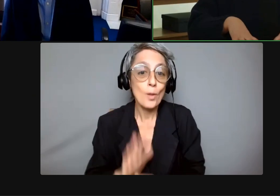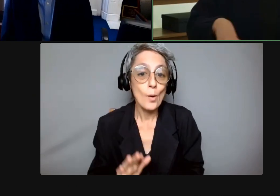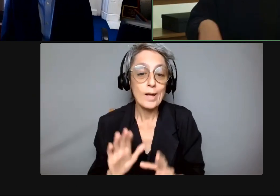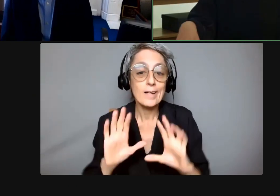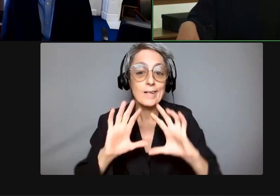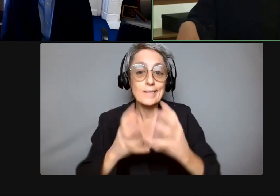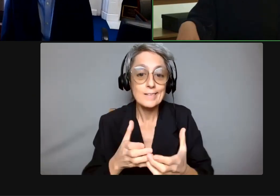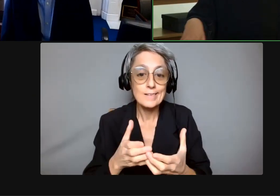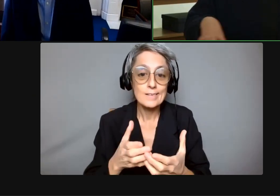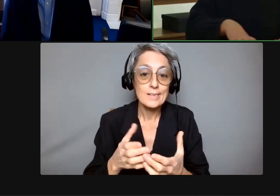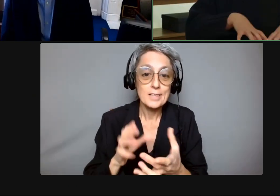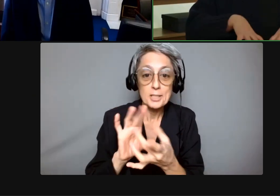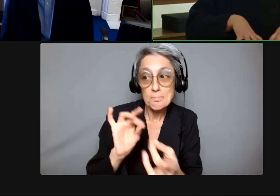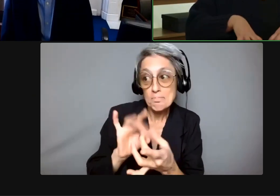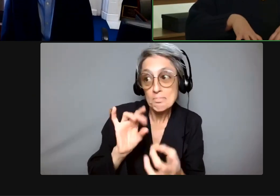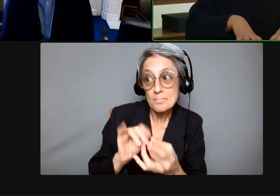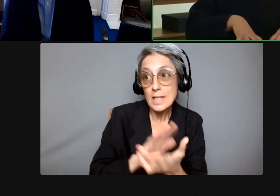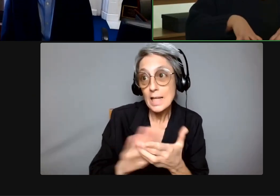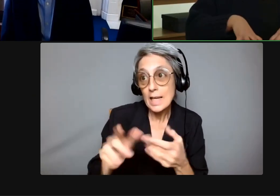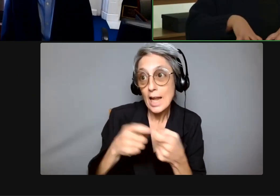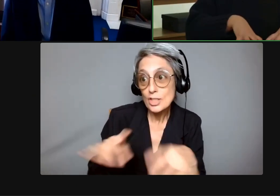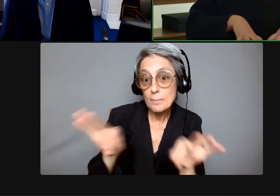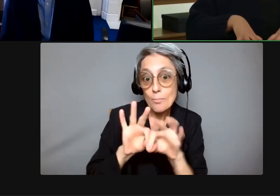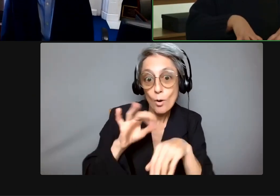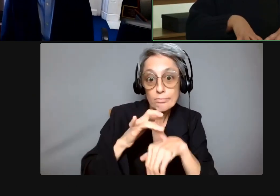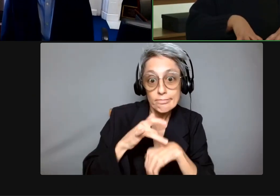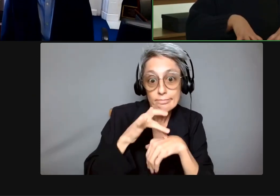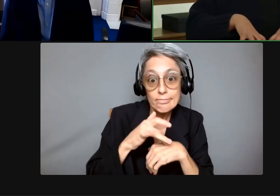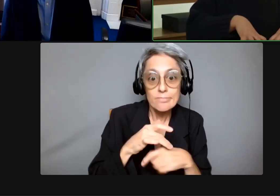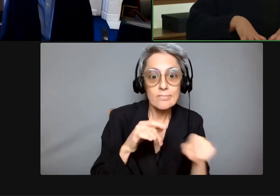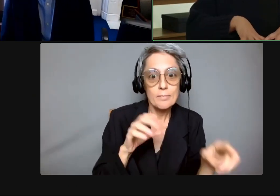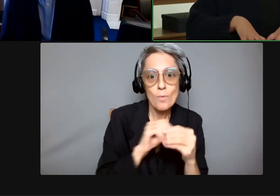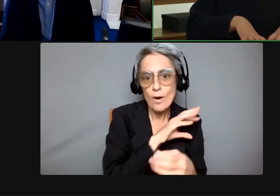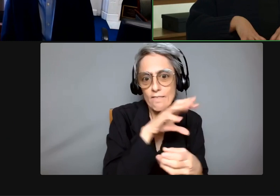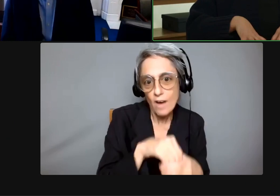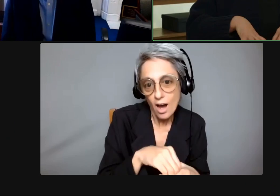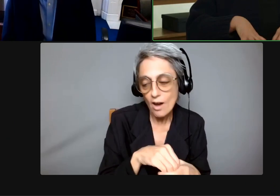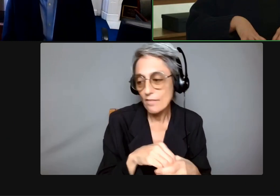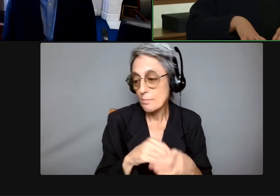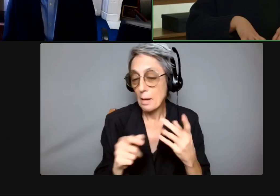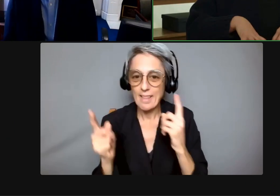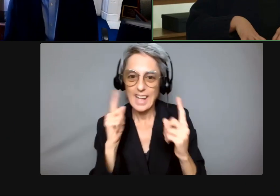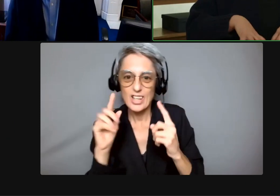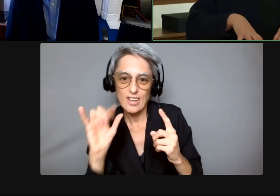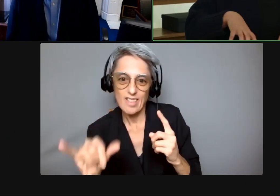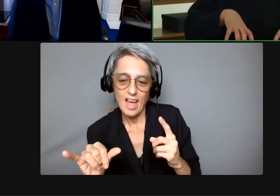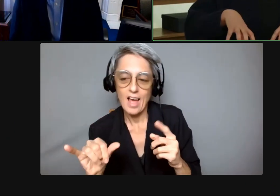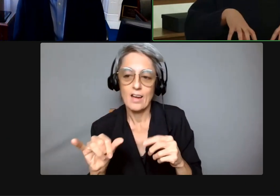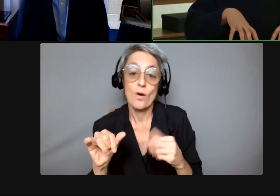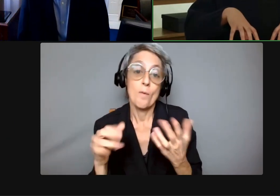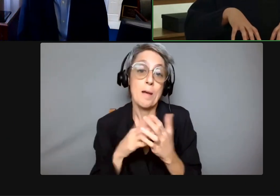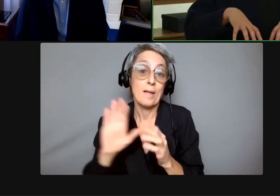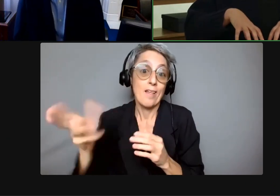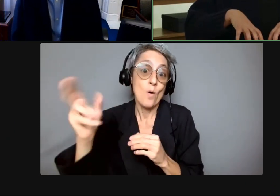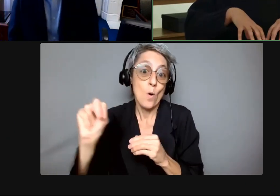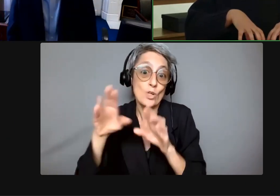or the part of the workforce is much more engaged or their own, you know, kids. And so they say,